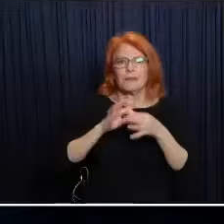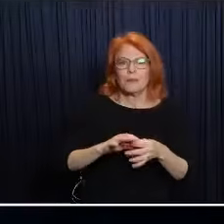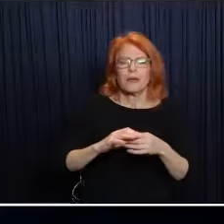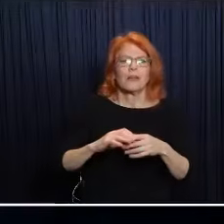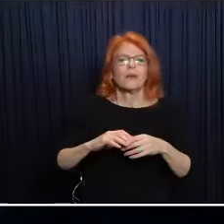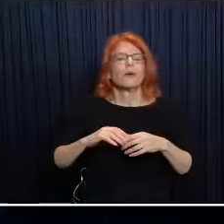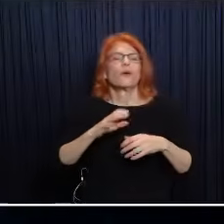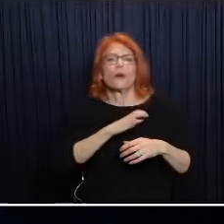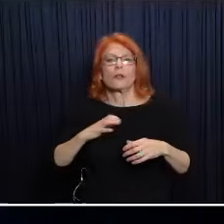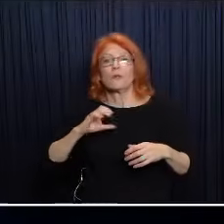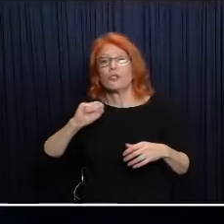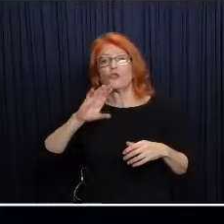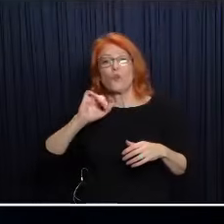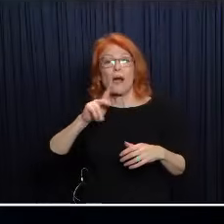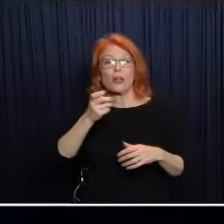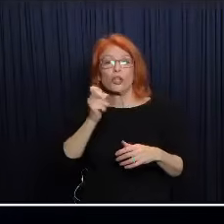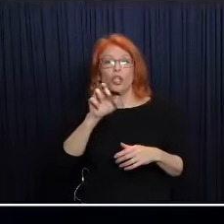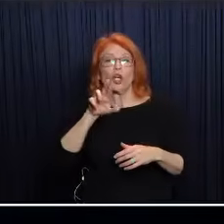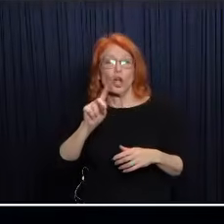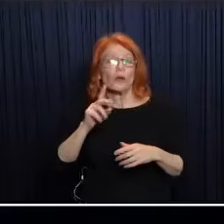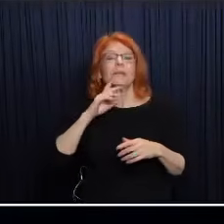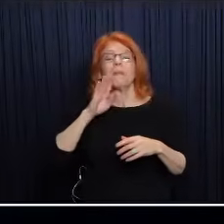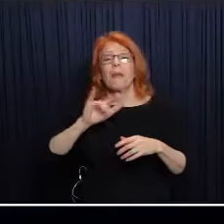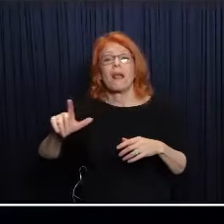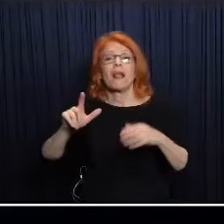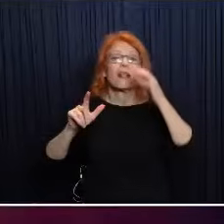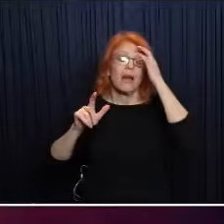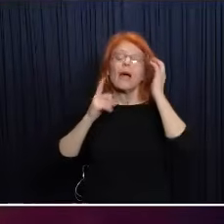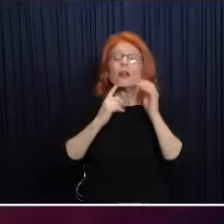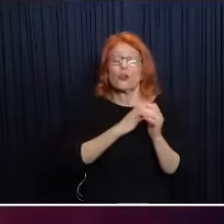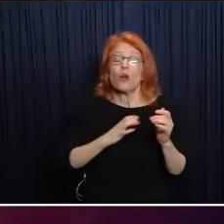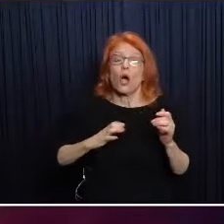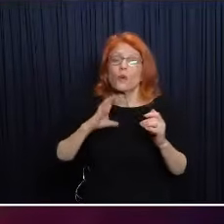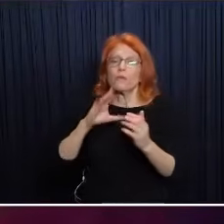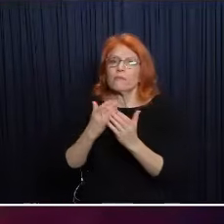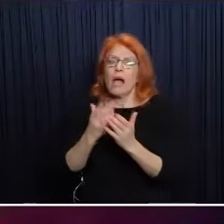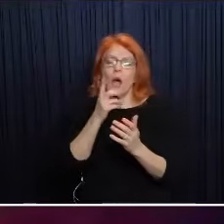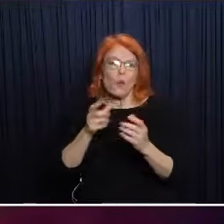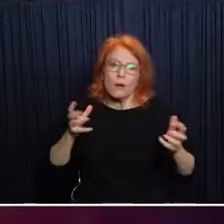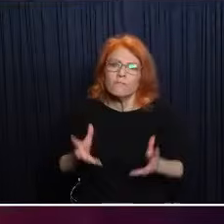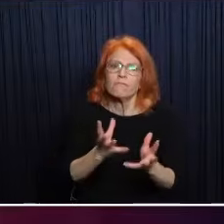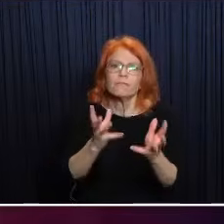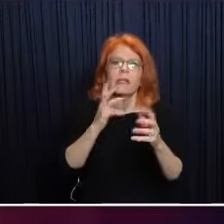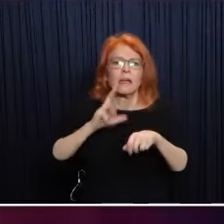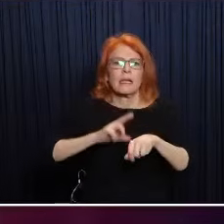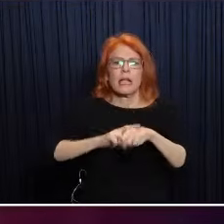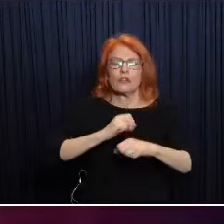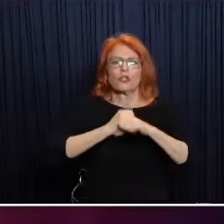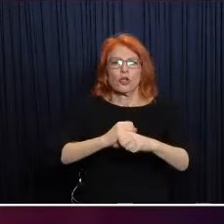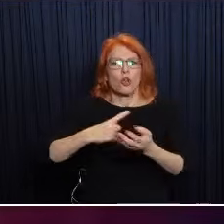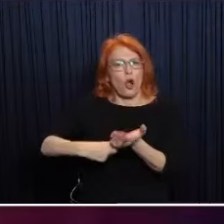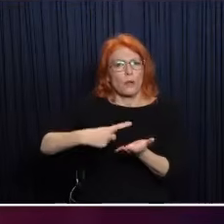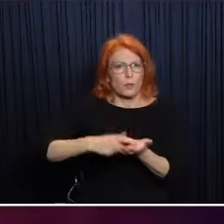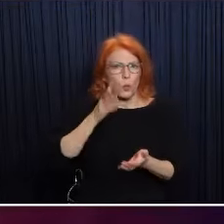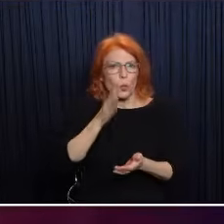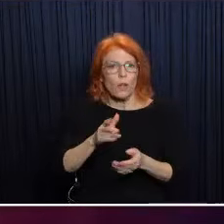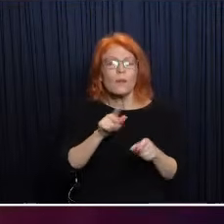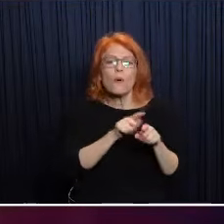I HAVE BEEN PROMOTING THIS AS WE HAVE BEEN THROUGH DISCUSSIONS OF